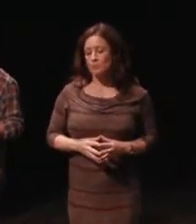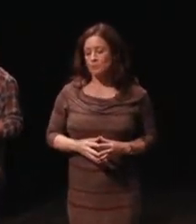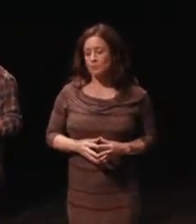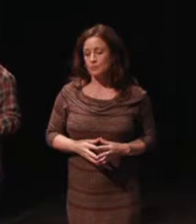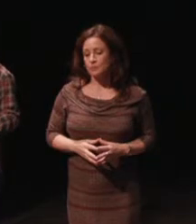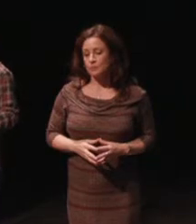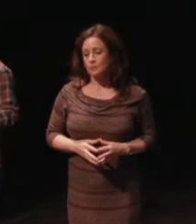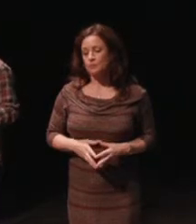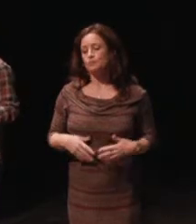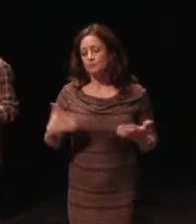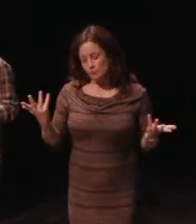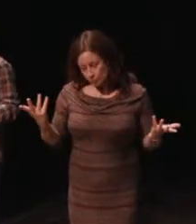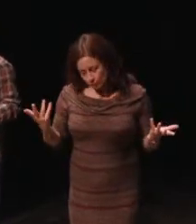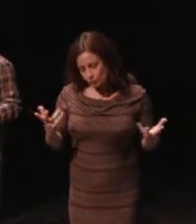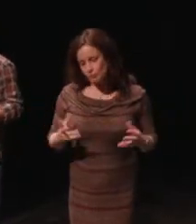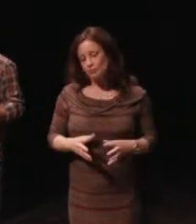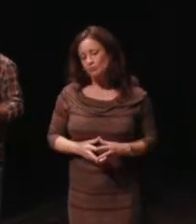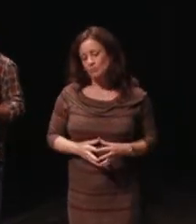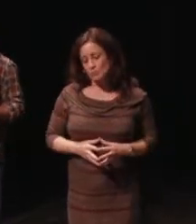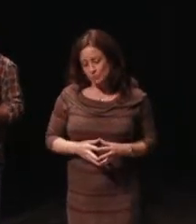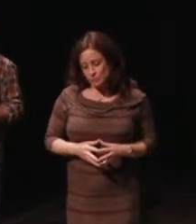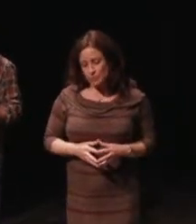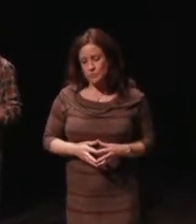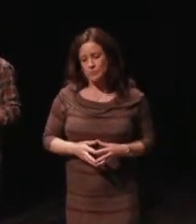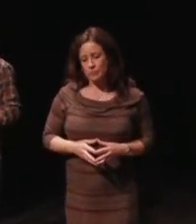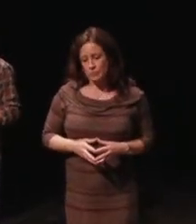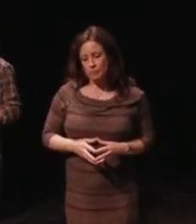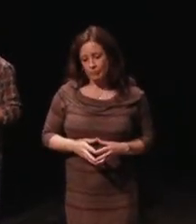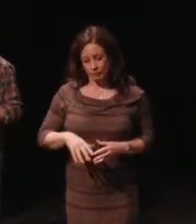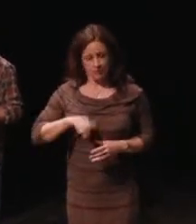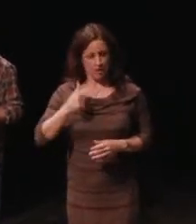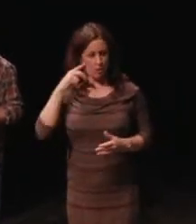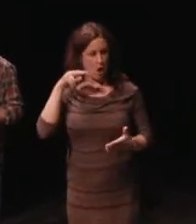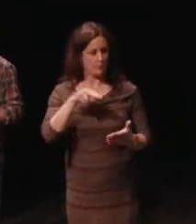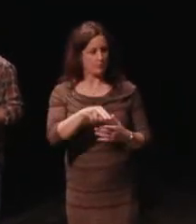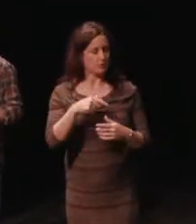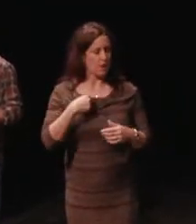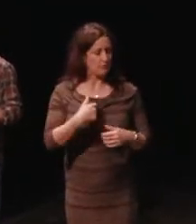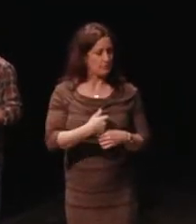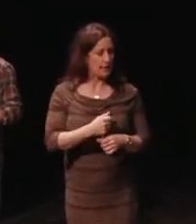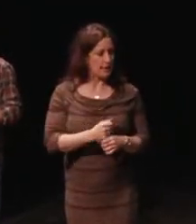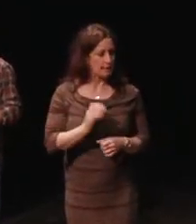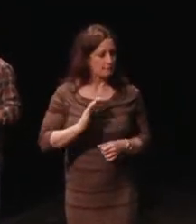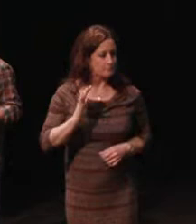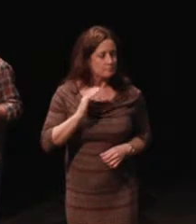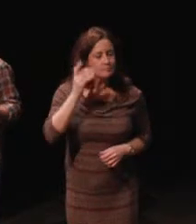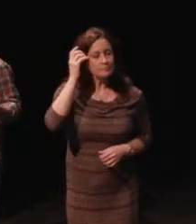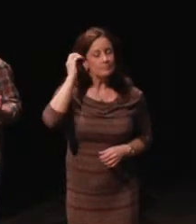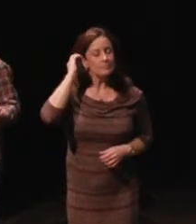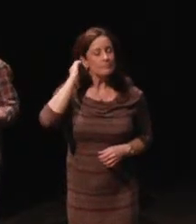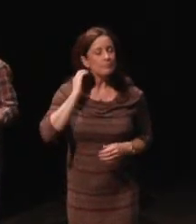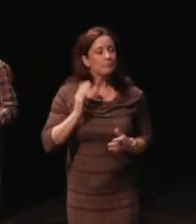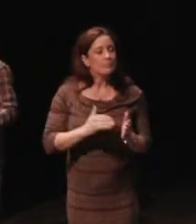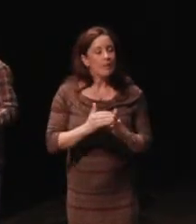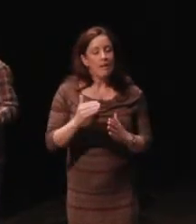So another observation that's making is that people do have a tendency,